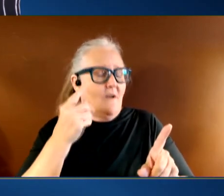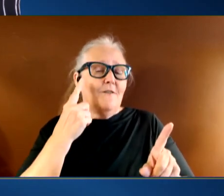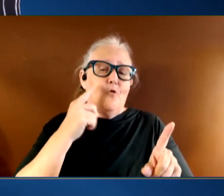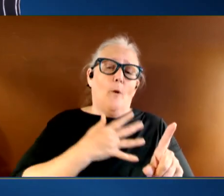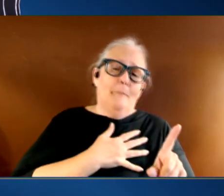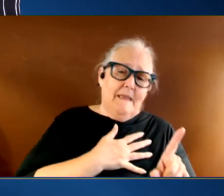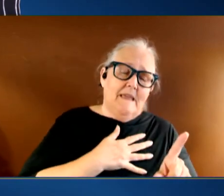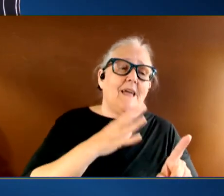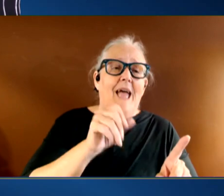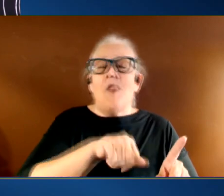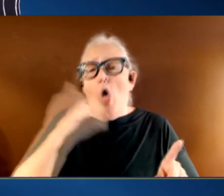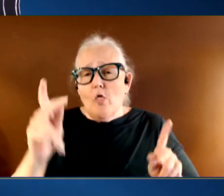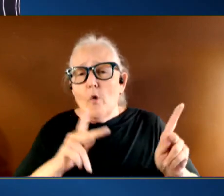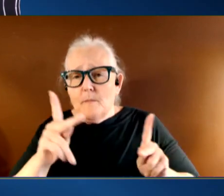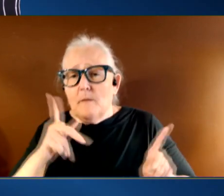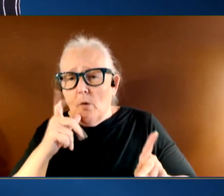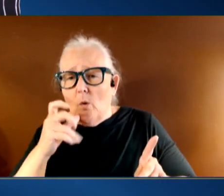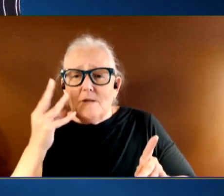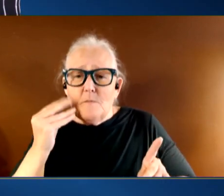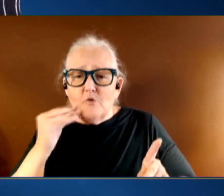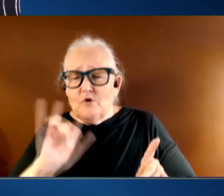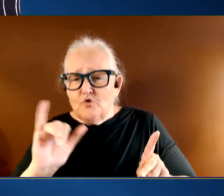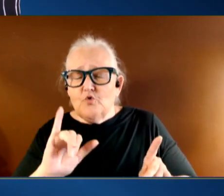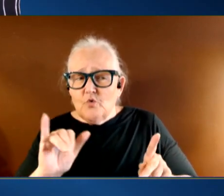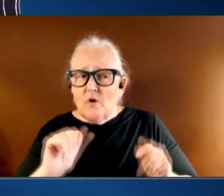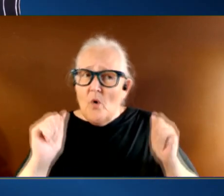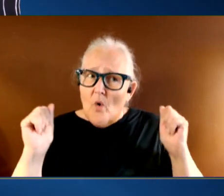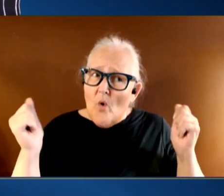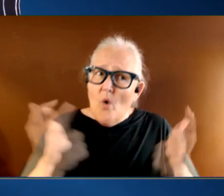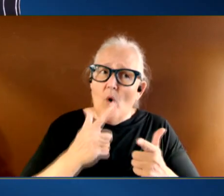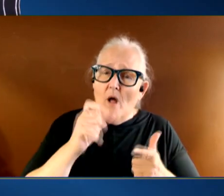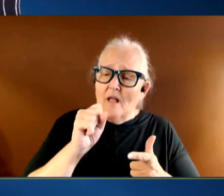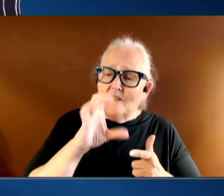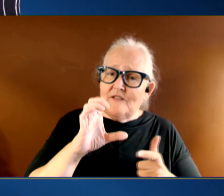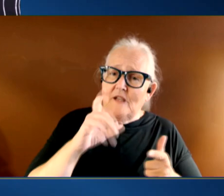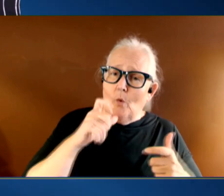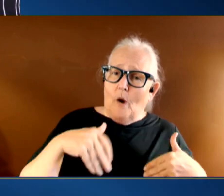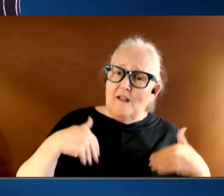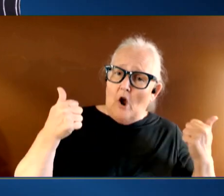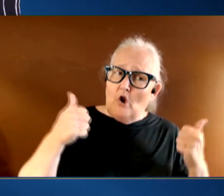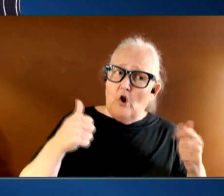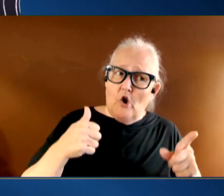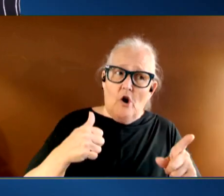and, you know, everybody with sickle cell behind me, like this would be a huge game changer.